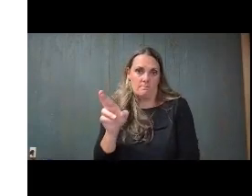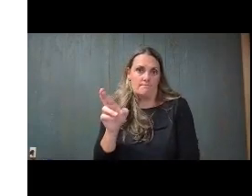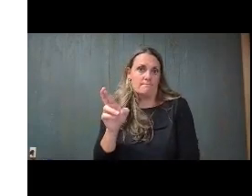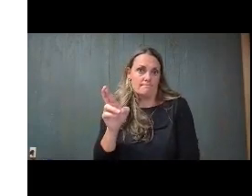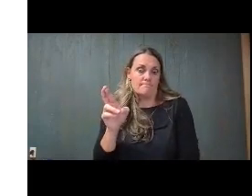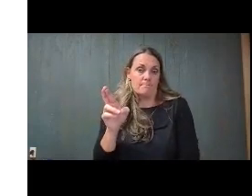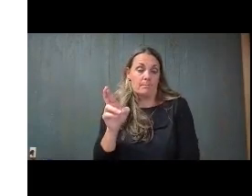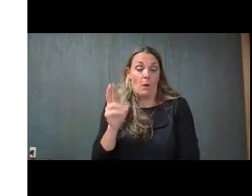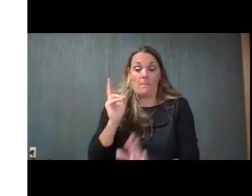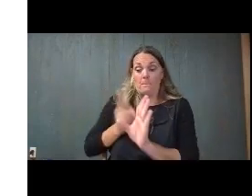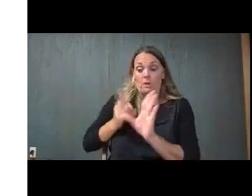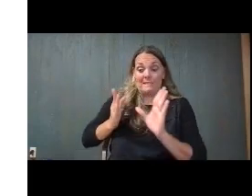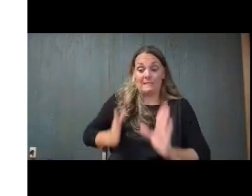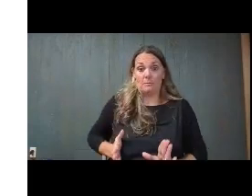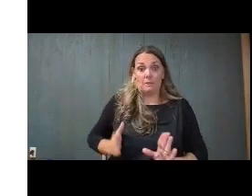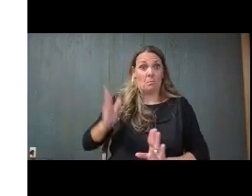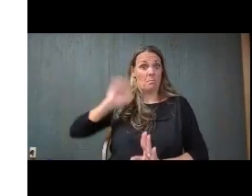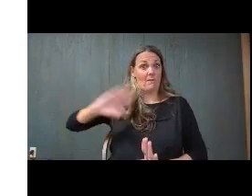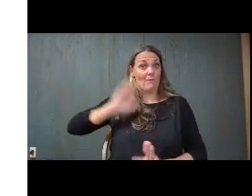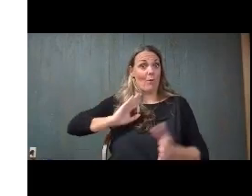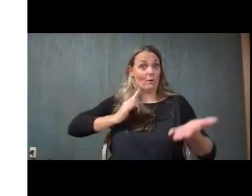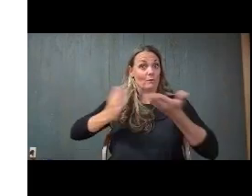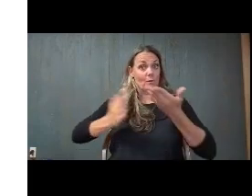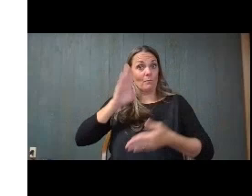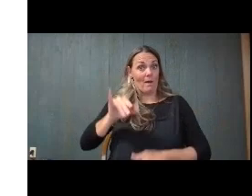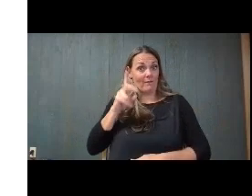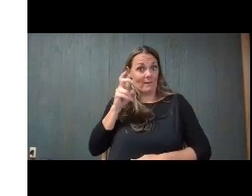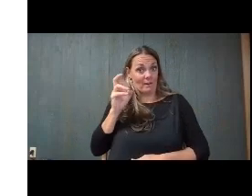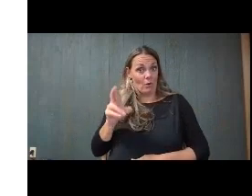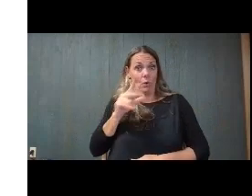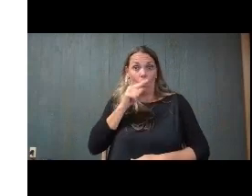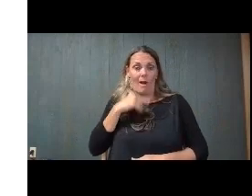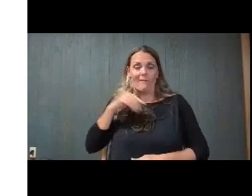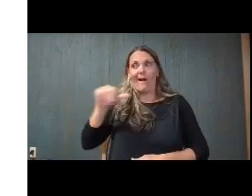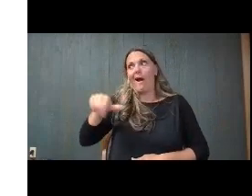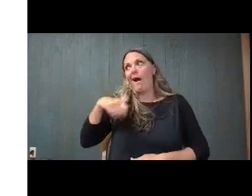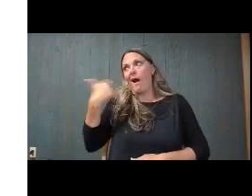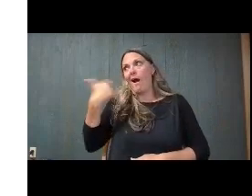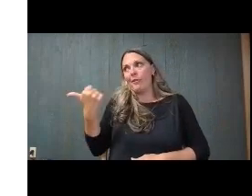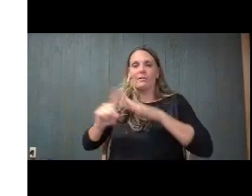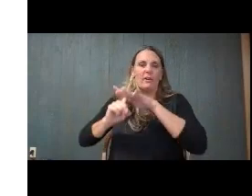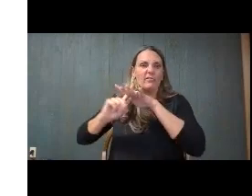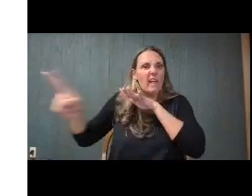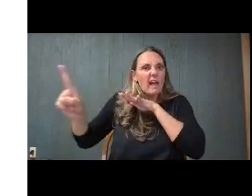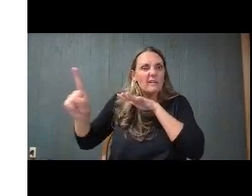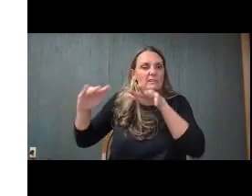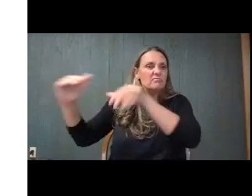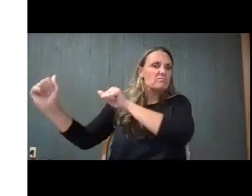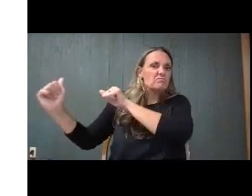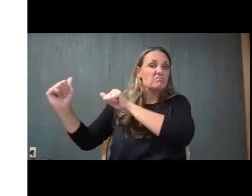participants previously served by VR who have subsequently exited VR and have not reapplied.